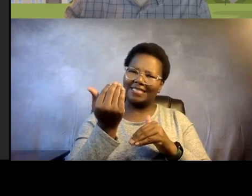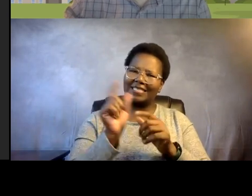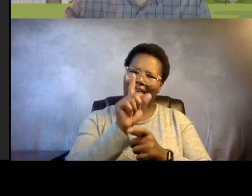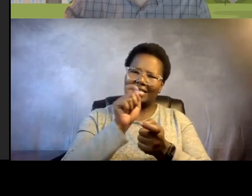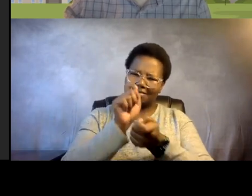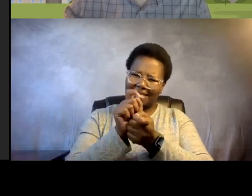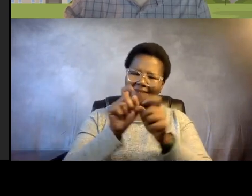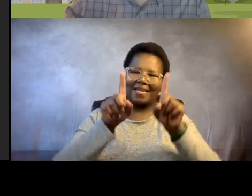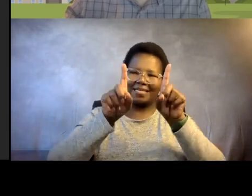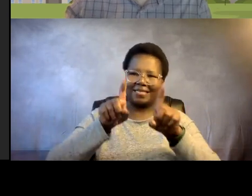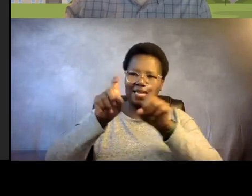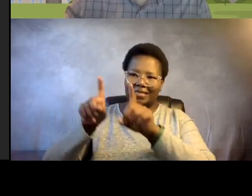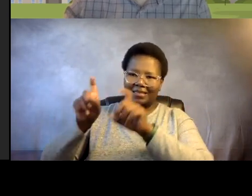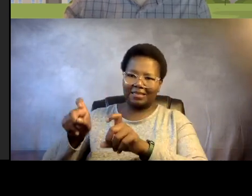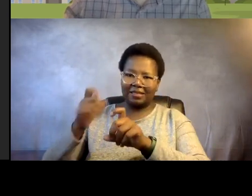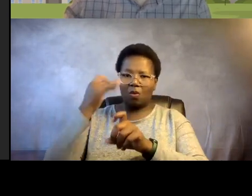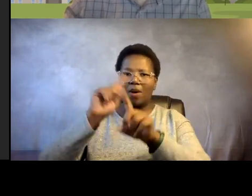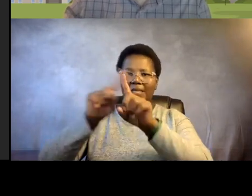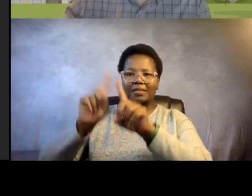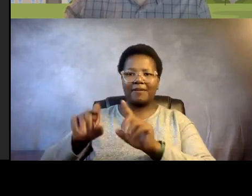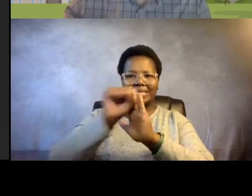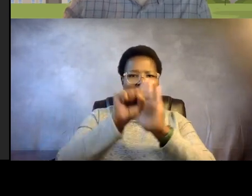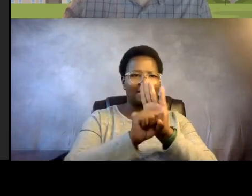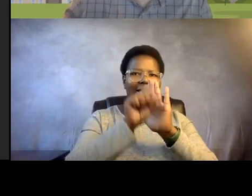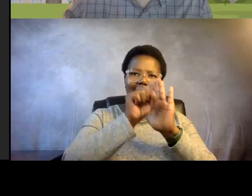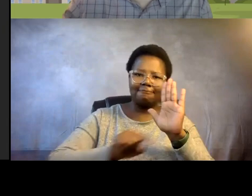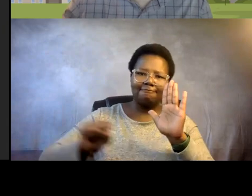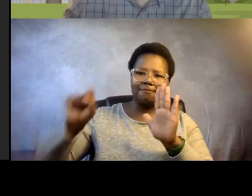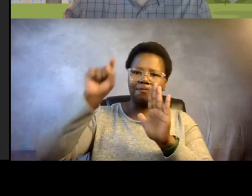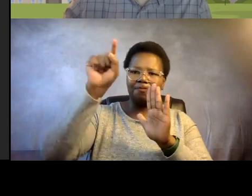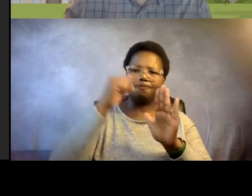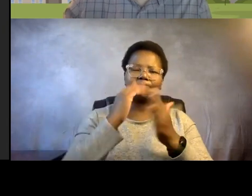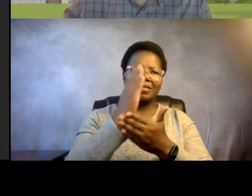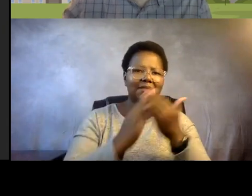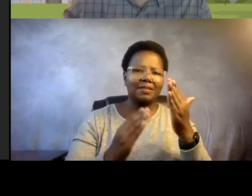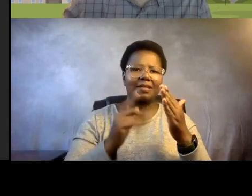states of components, hover, focus states, we're dealing with custom elements, we're dealing with a